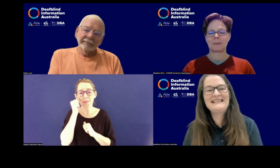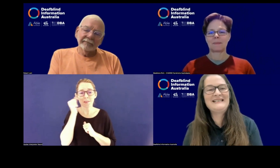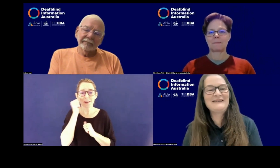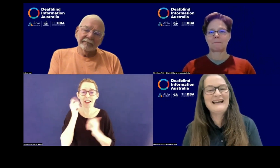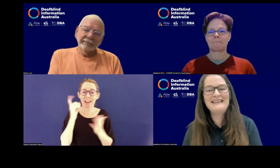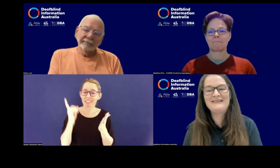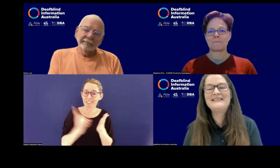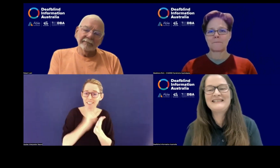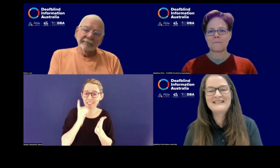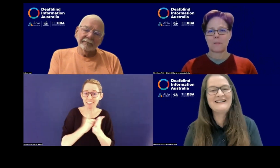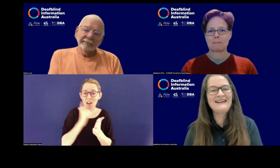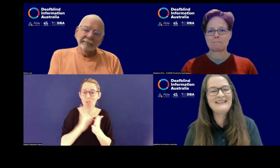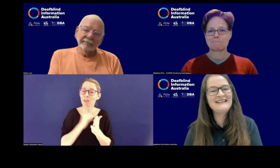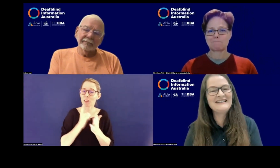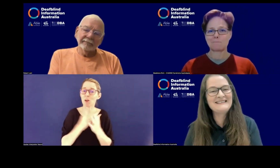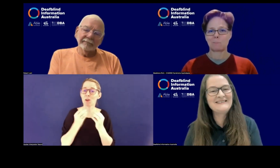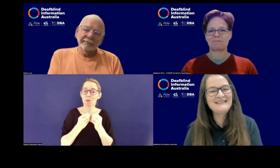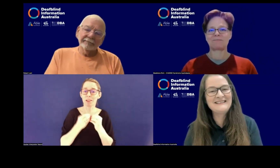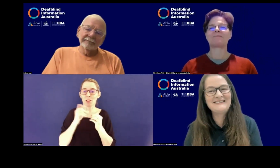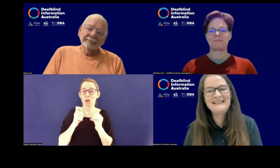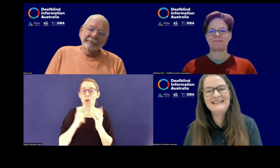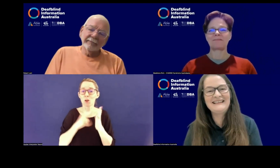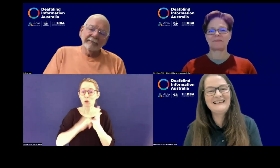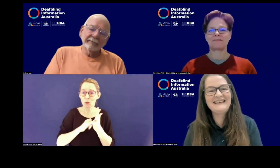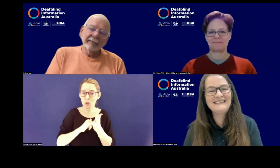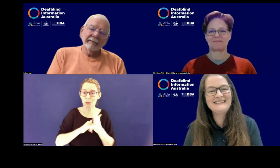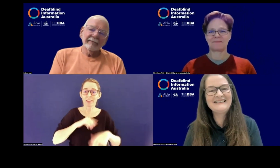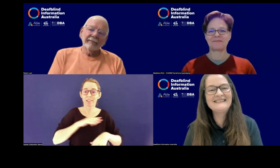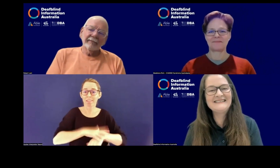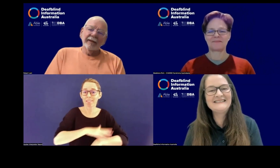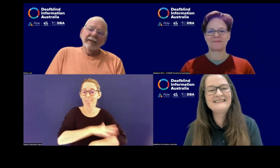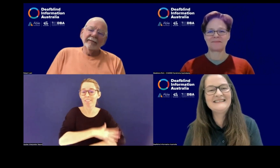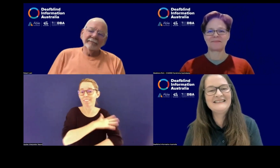person needs to create their own dictionary I think. Would you agree there Madelene?